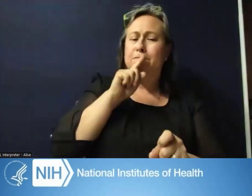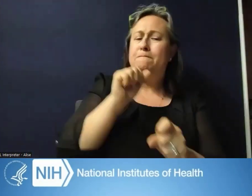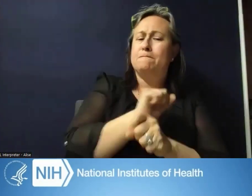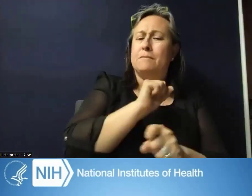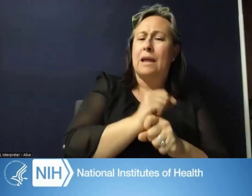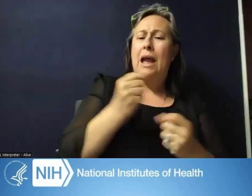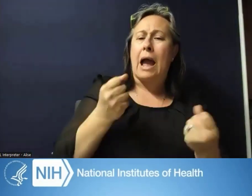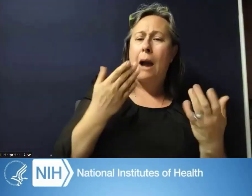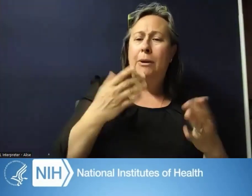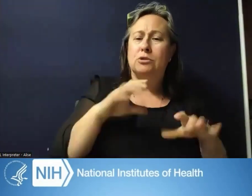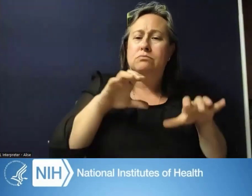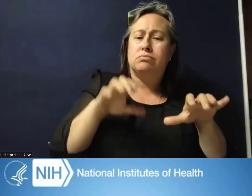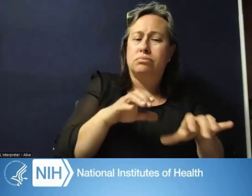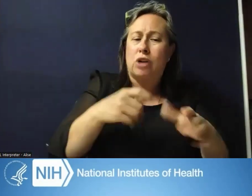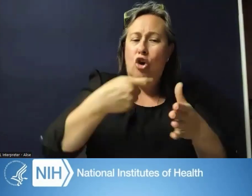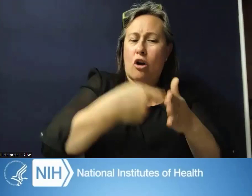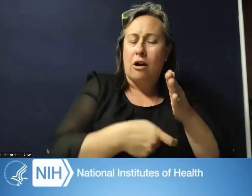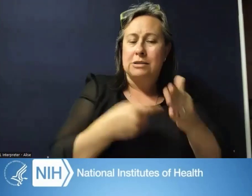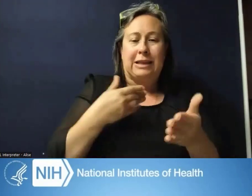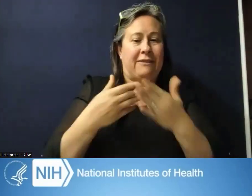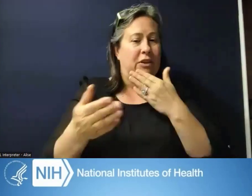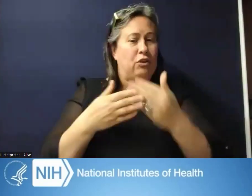costs amount regardless of invoiced or not?